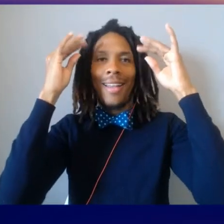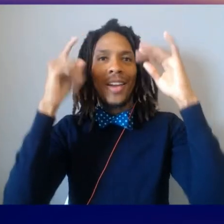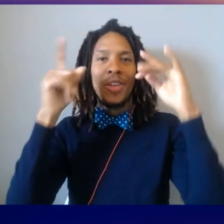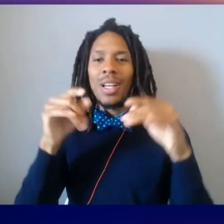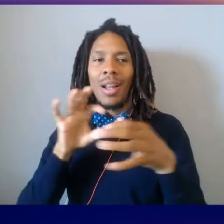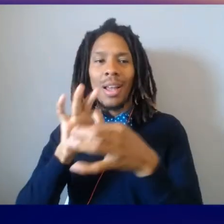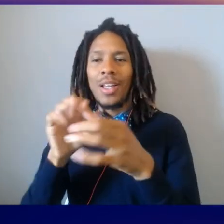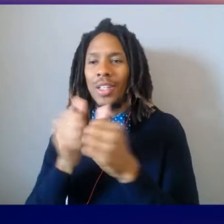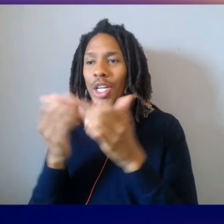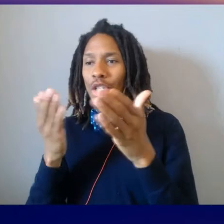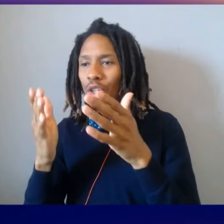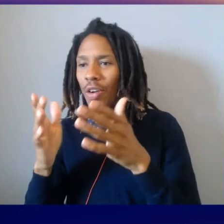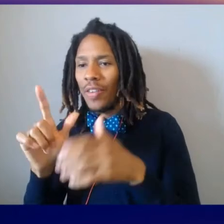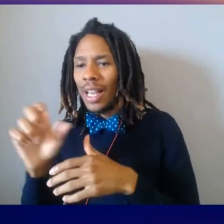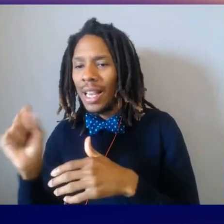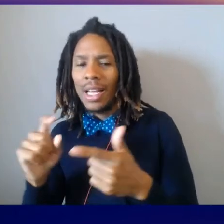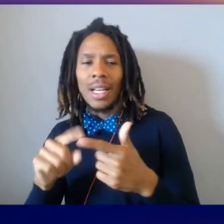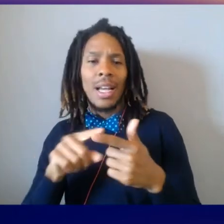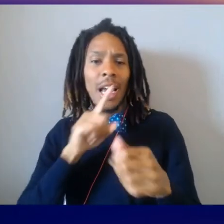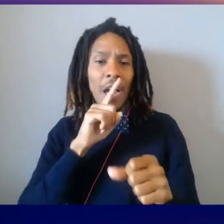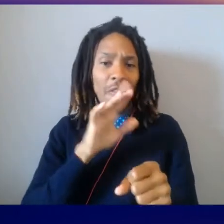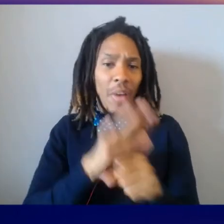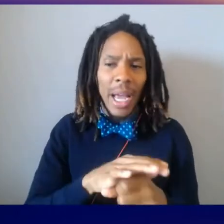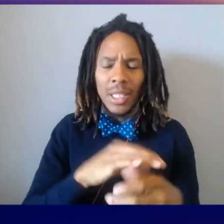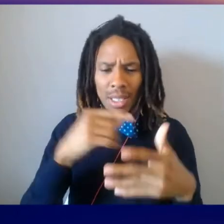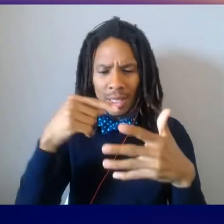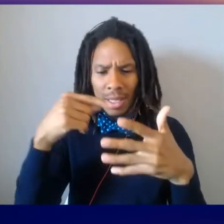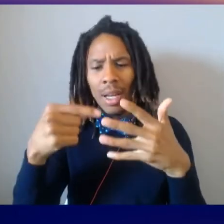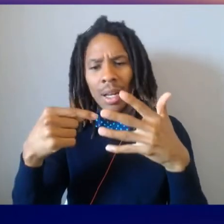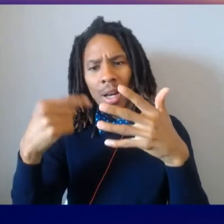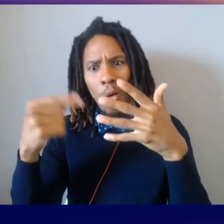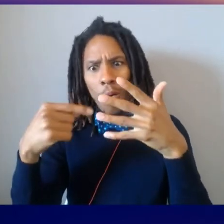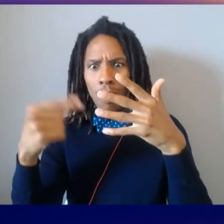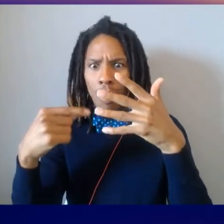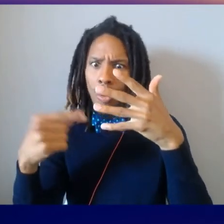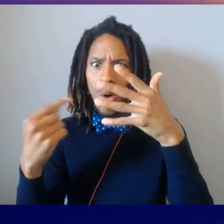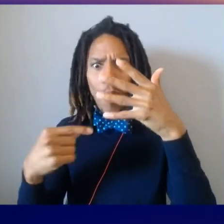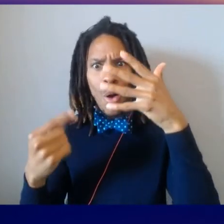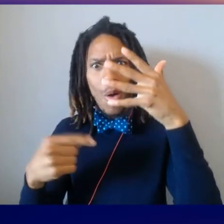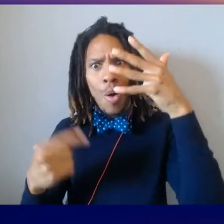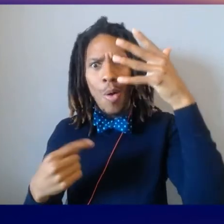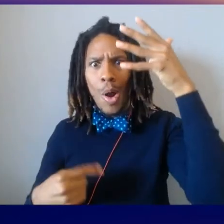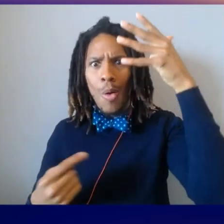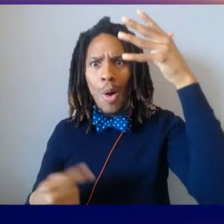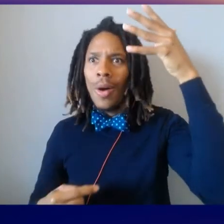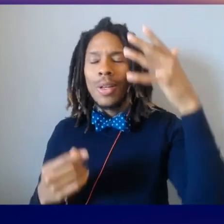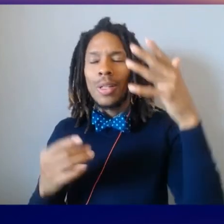and use confirmation at some point This an awesome solution. Yeah - Very awesome solution.